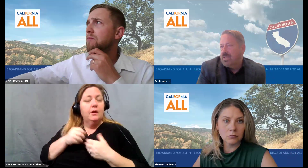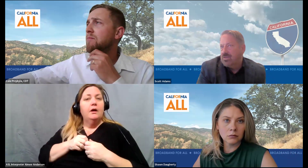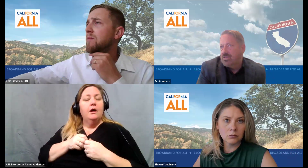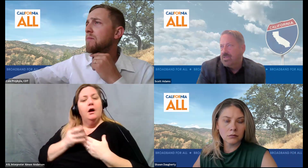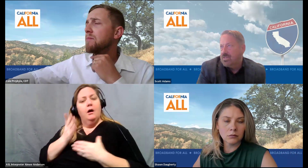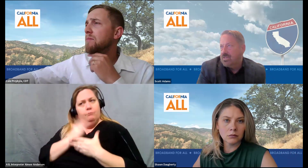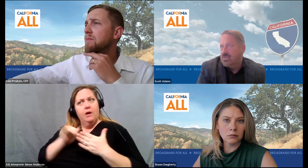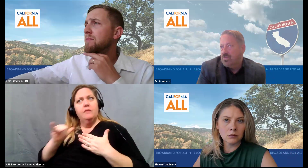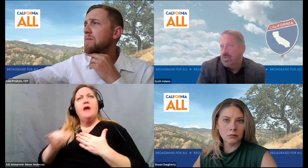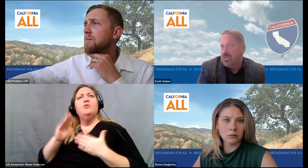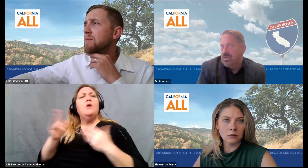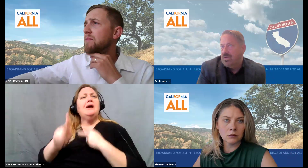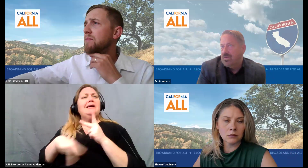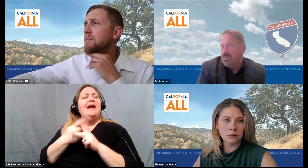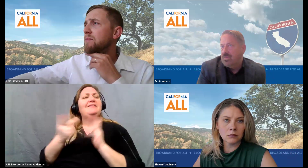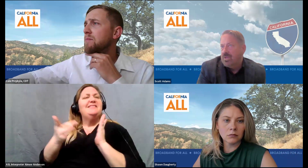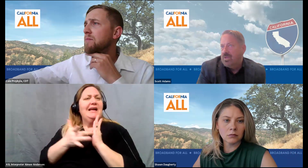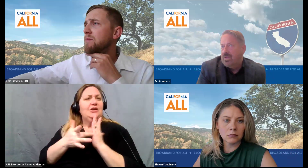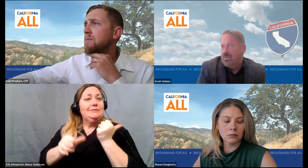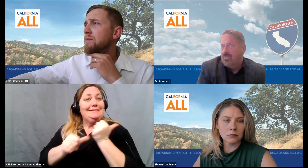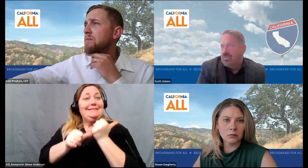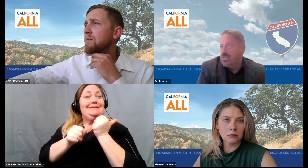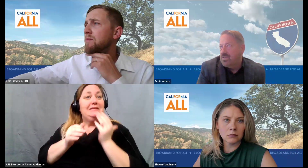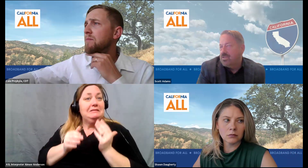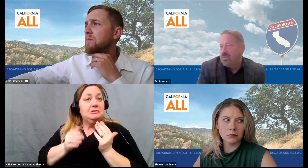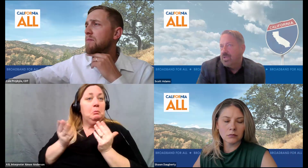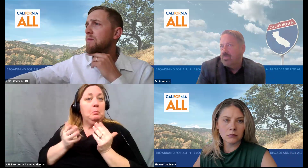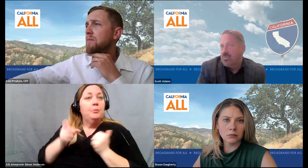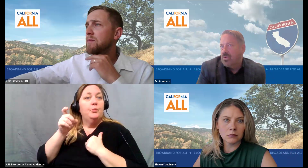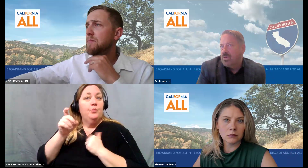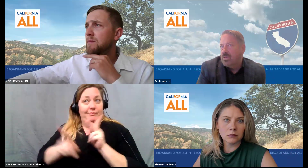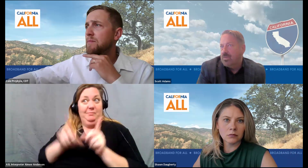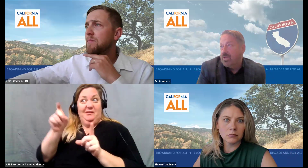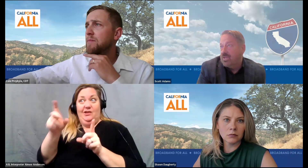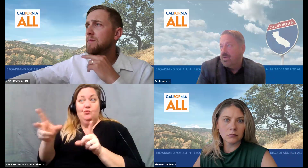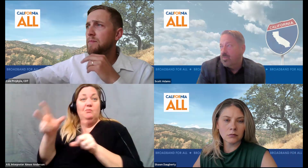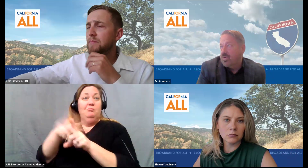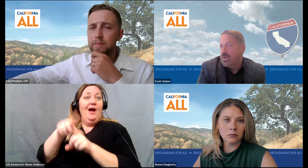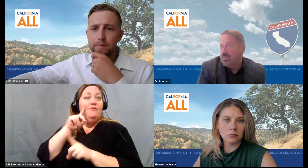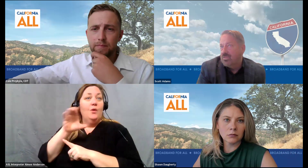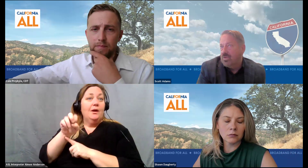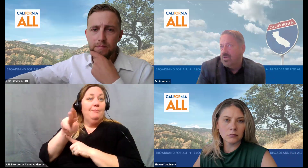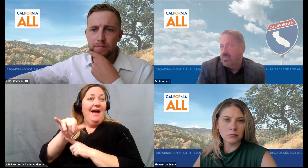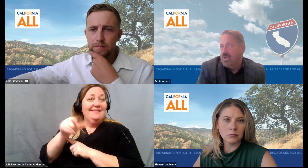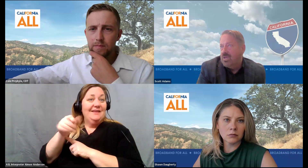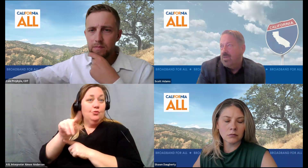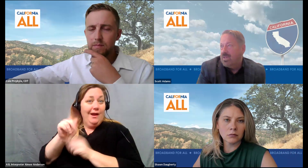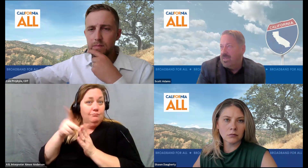of technical assistance would, you know, folks need to apply for capacity grant programs. But I